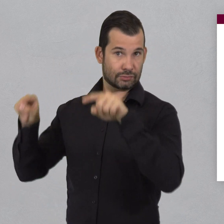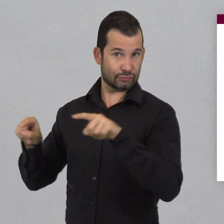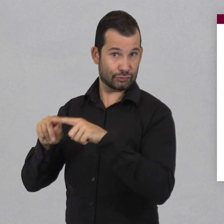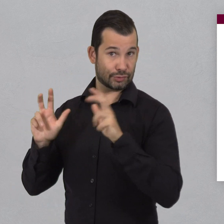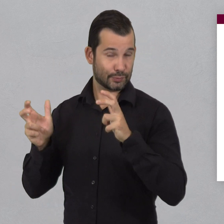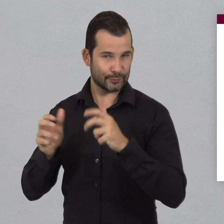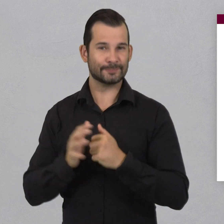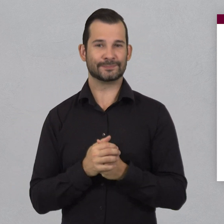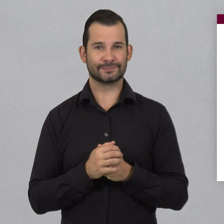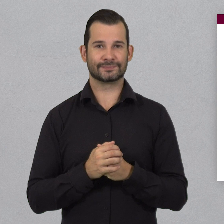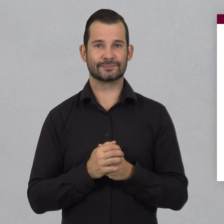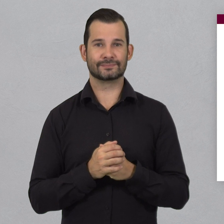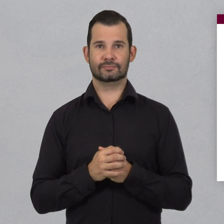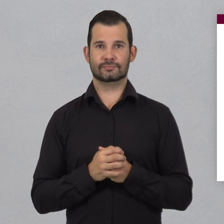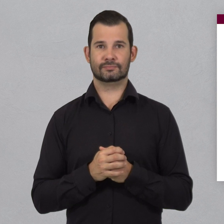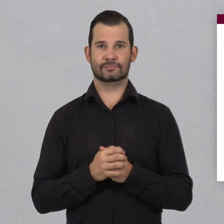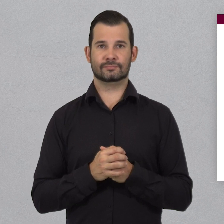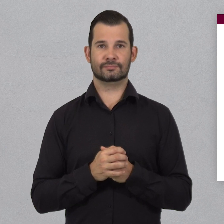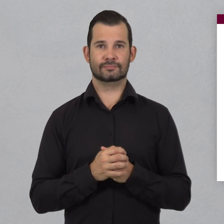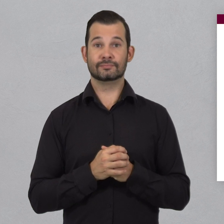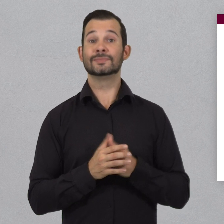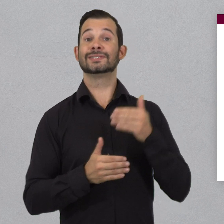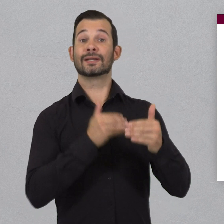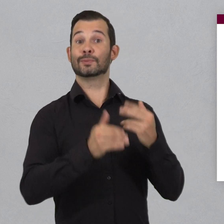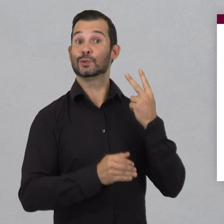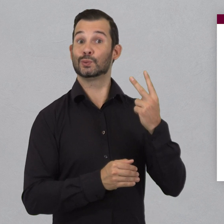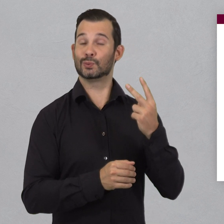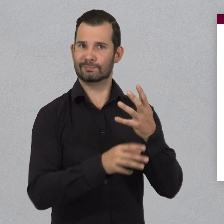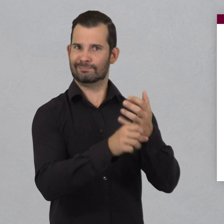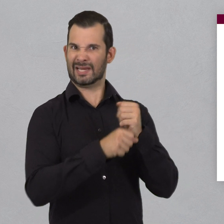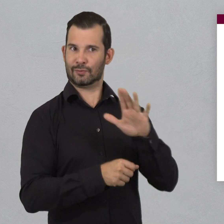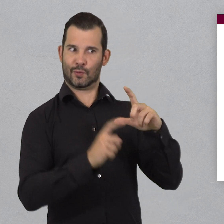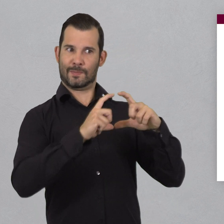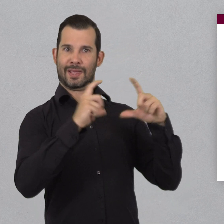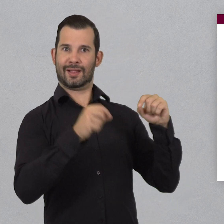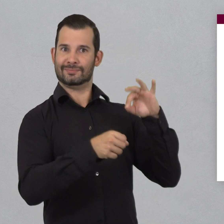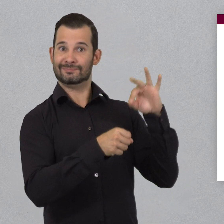it on the computer screen. STEP 2: Get your ballot.